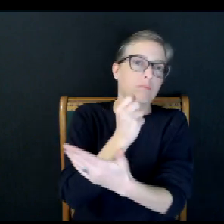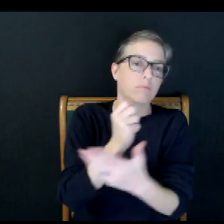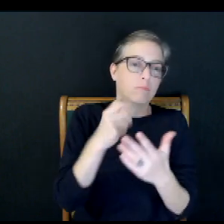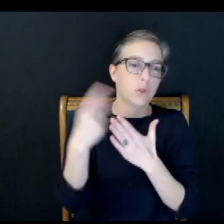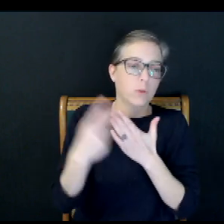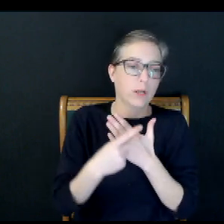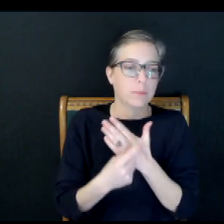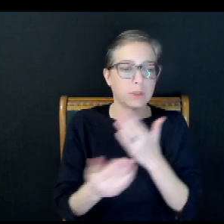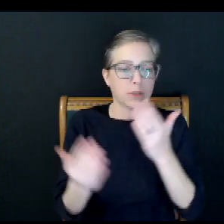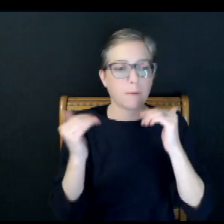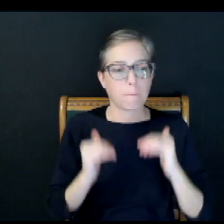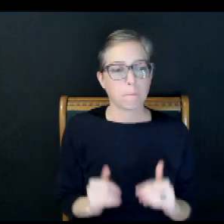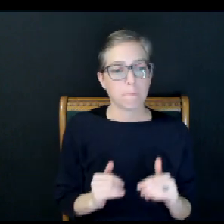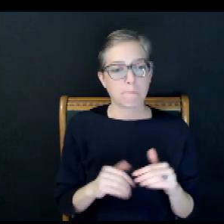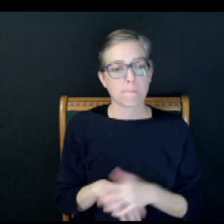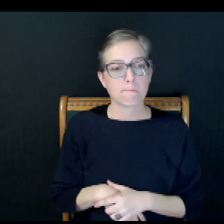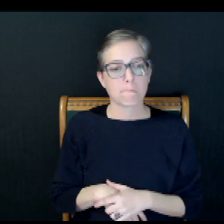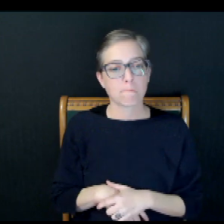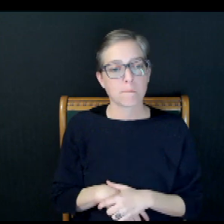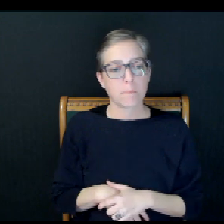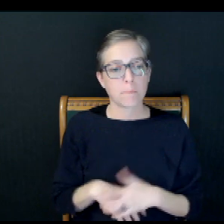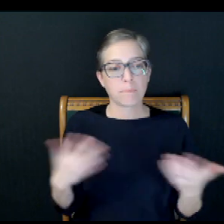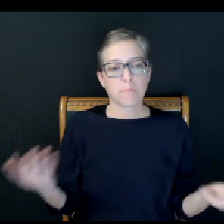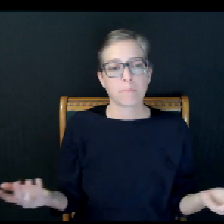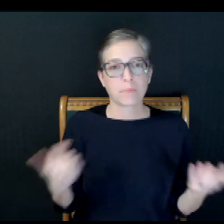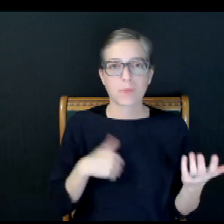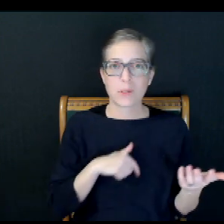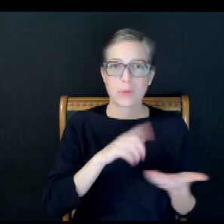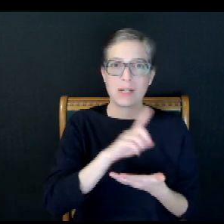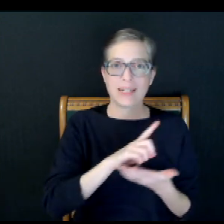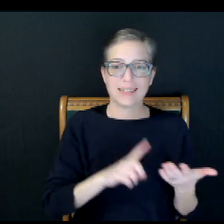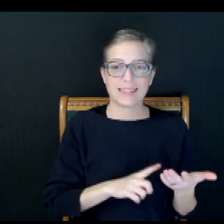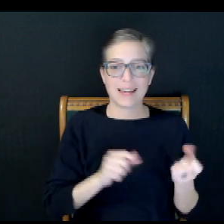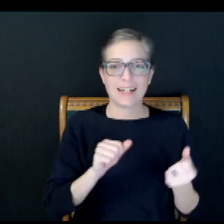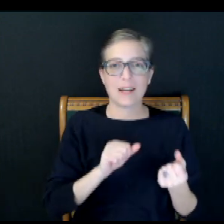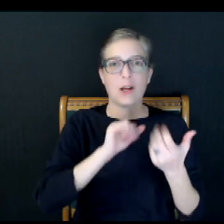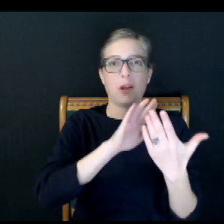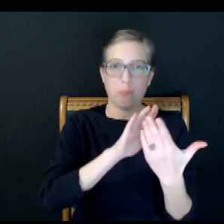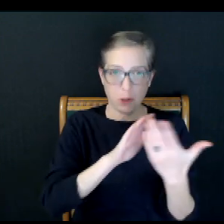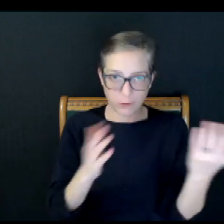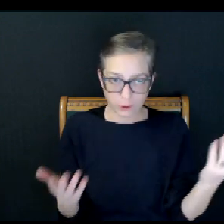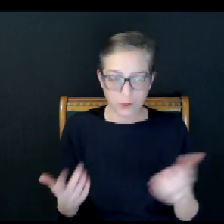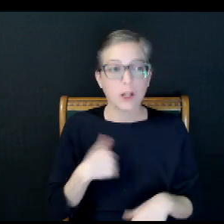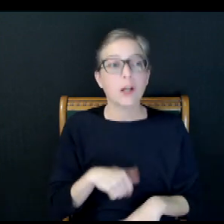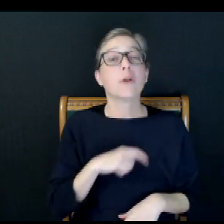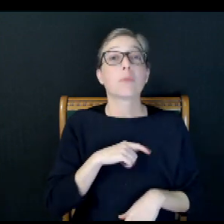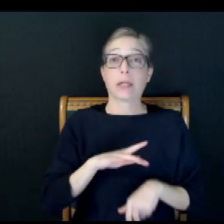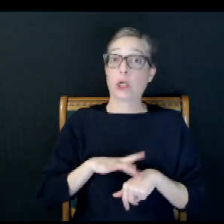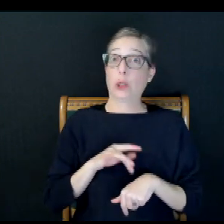we design a way to talk to these organizations? What we realized early on was that many of